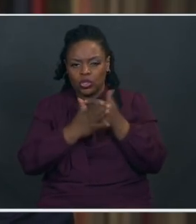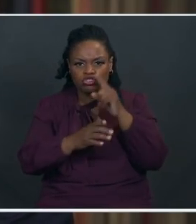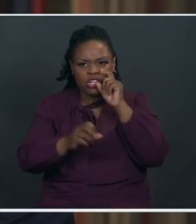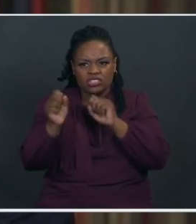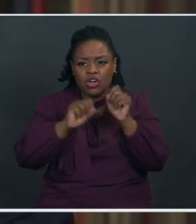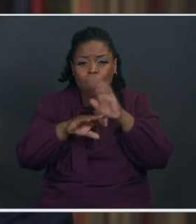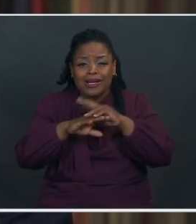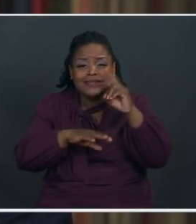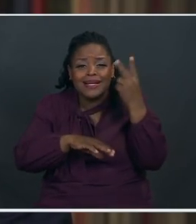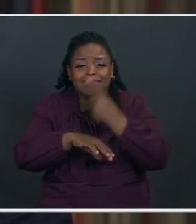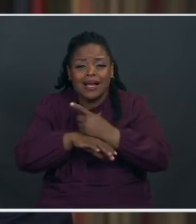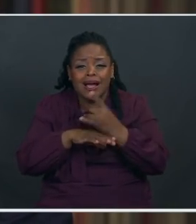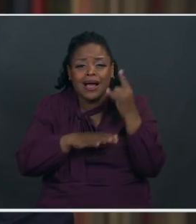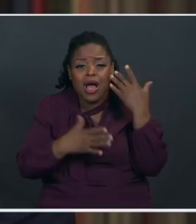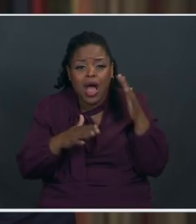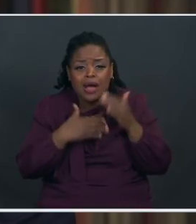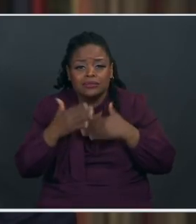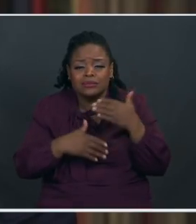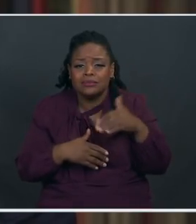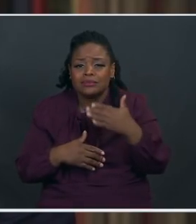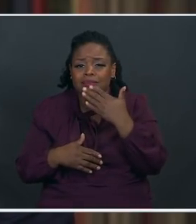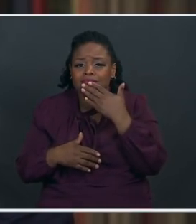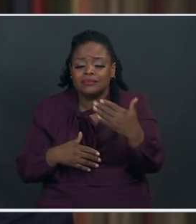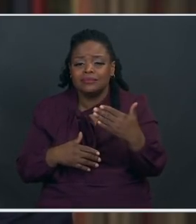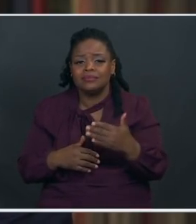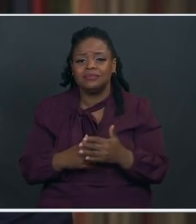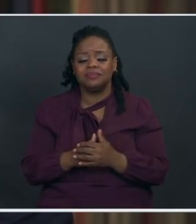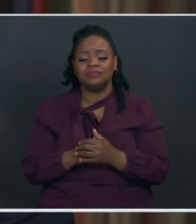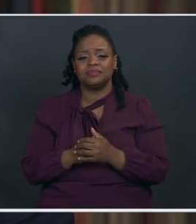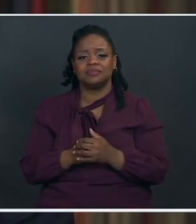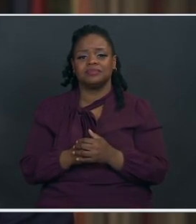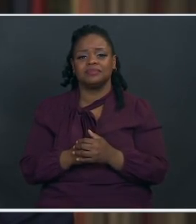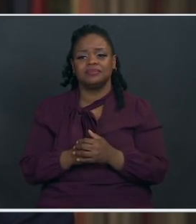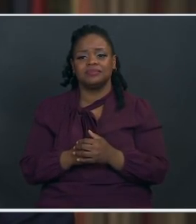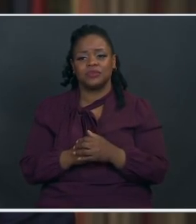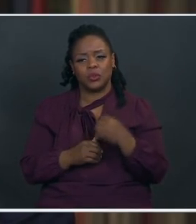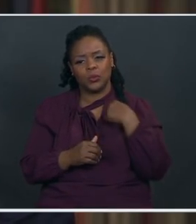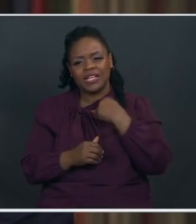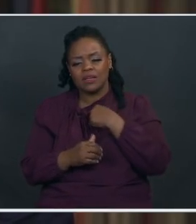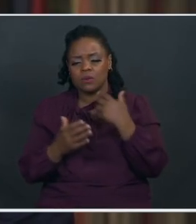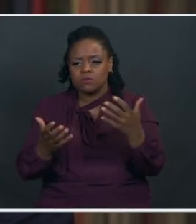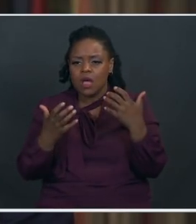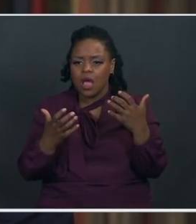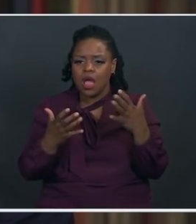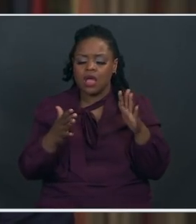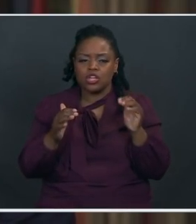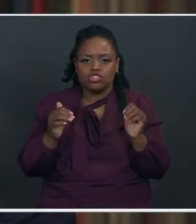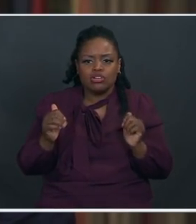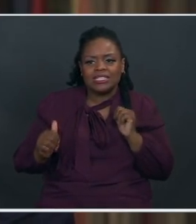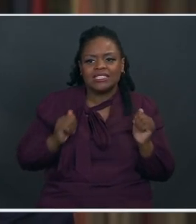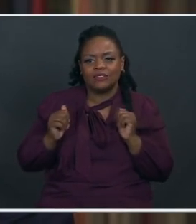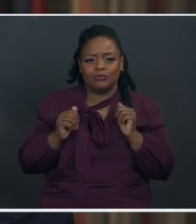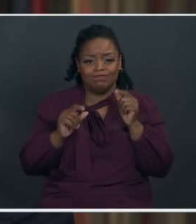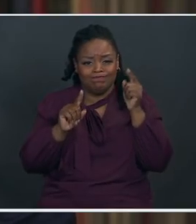And at the heart of that plan is the most aggressive actions possible to stem the pandemic and follow the science.